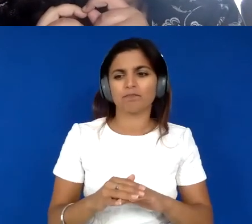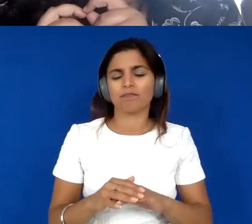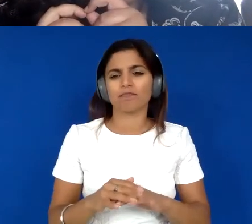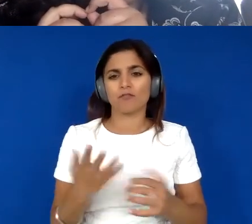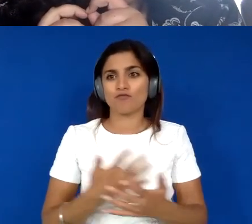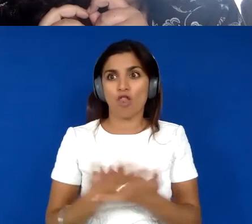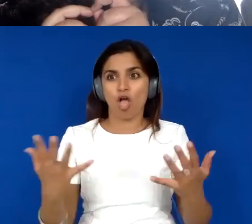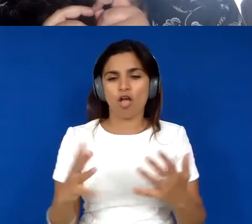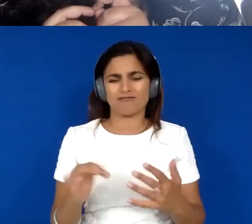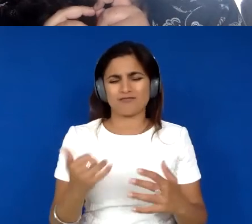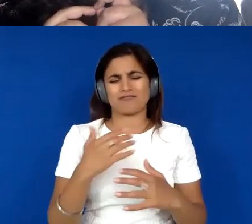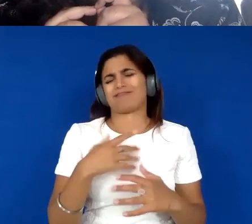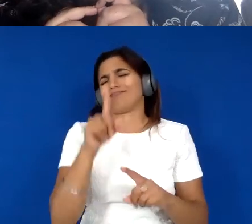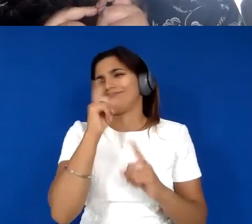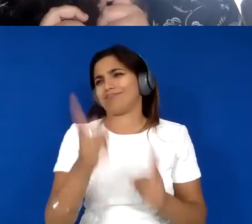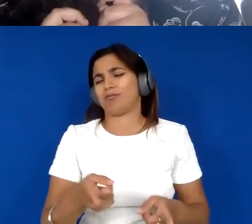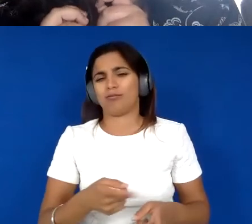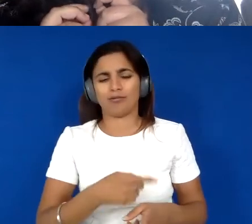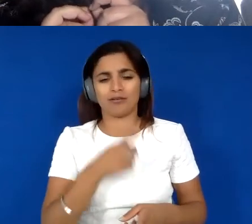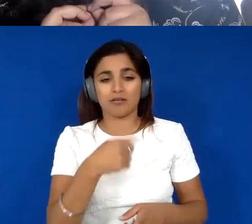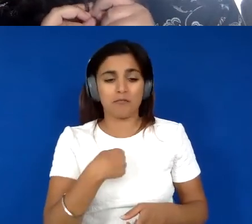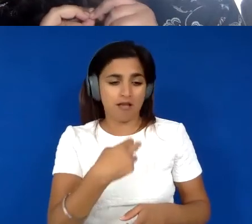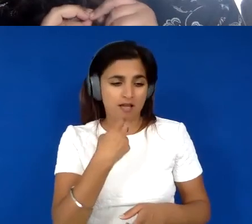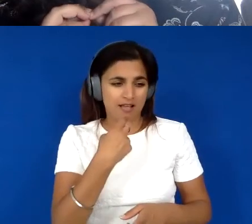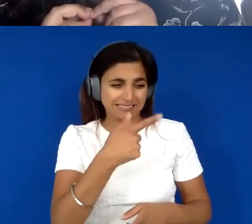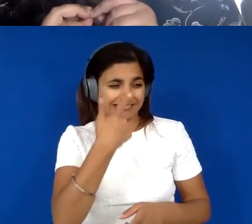there's no way that my auntie, my 70 year old auntie who has forwarded this to the chat